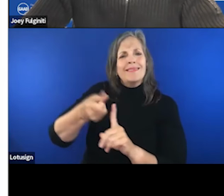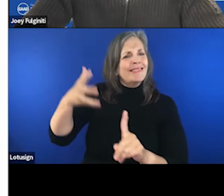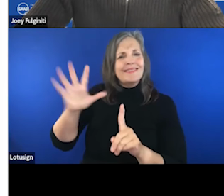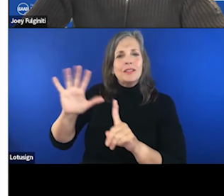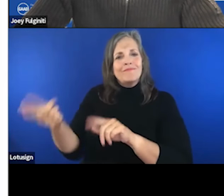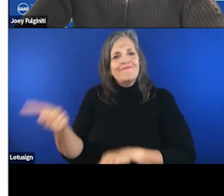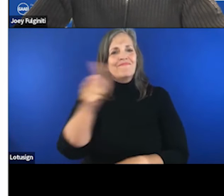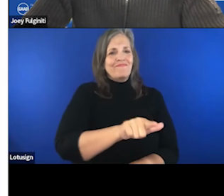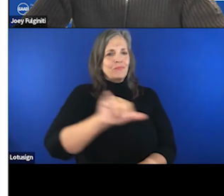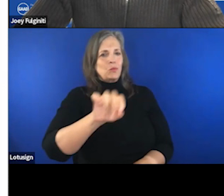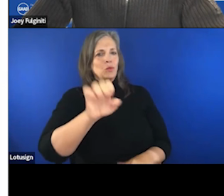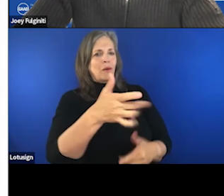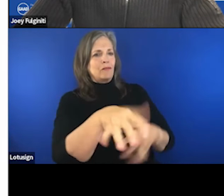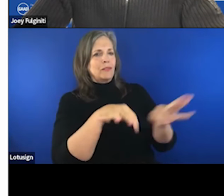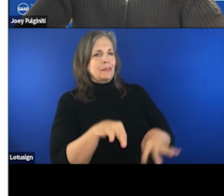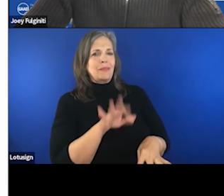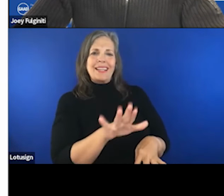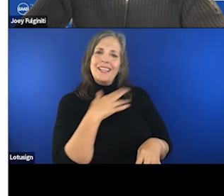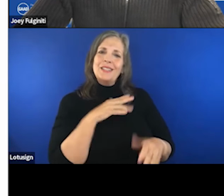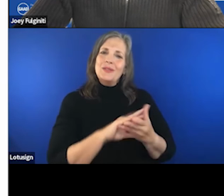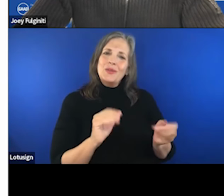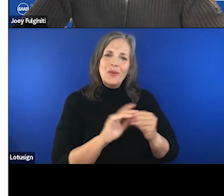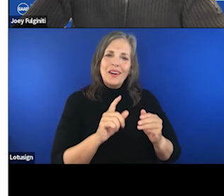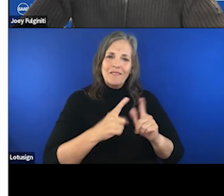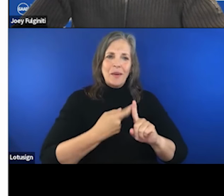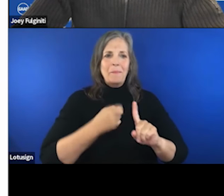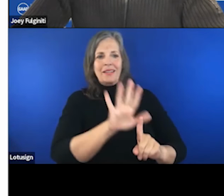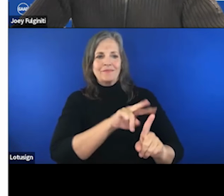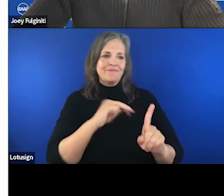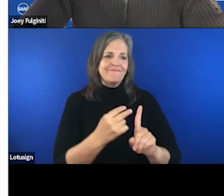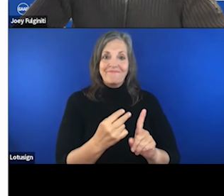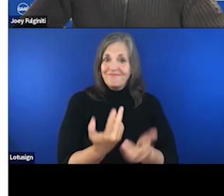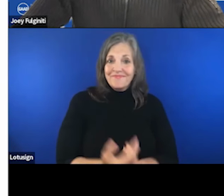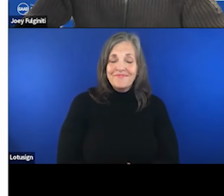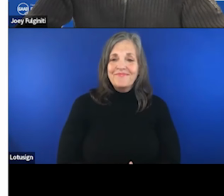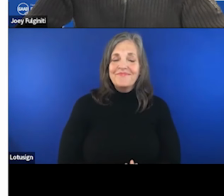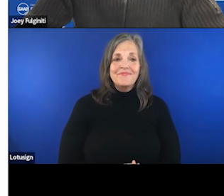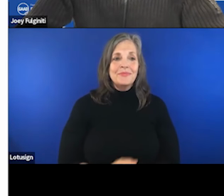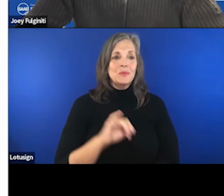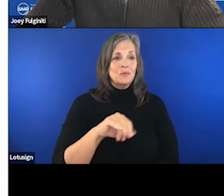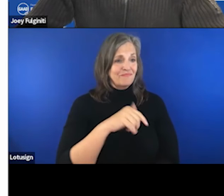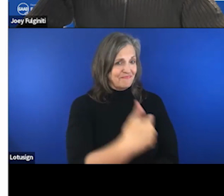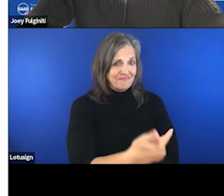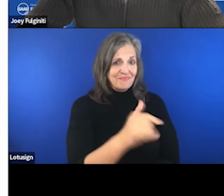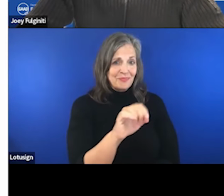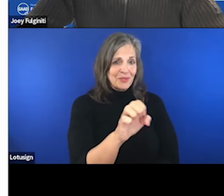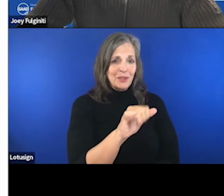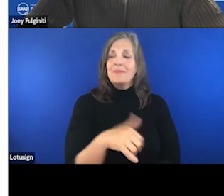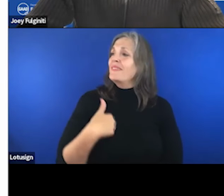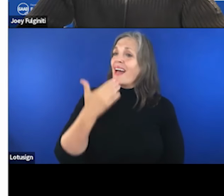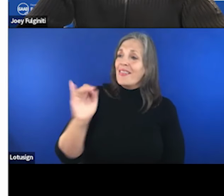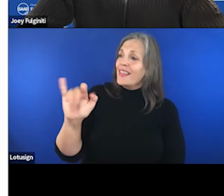story firsthand so Joey take it away thank you Jillian and thank you everyone for joining today